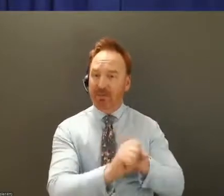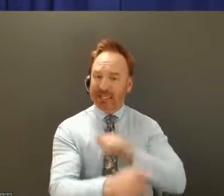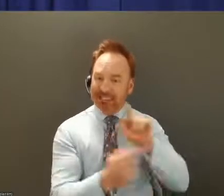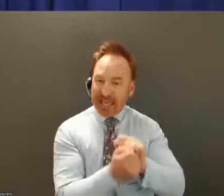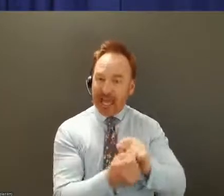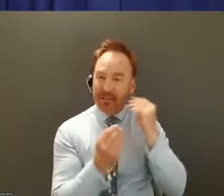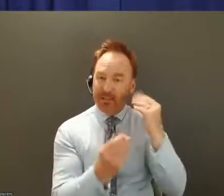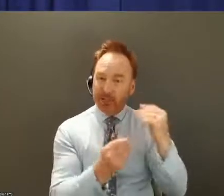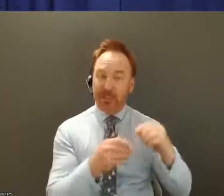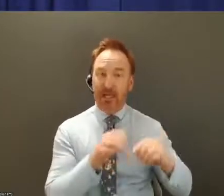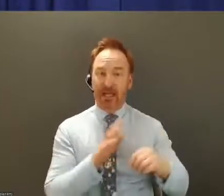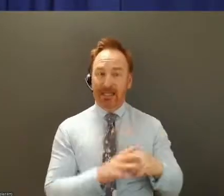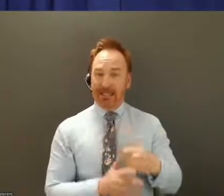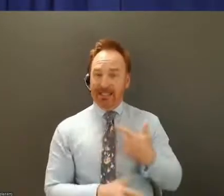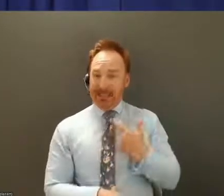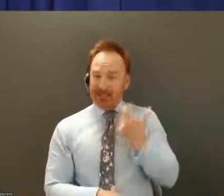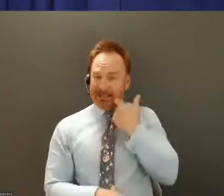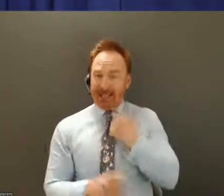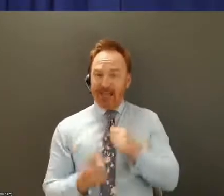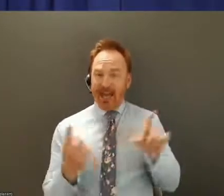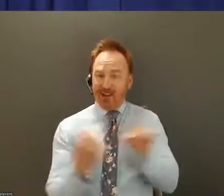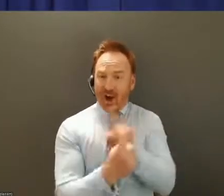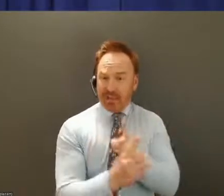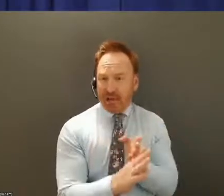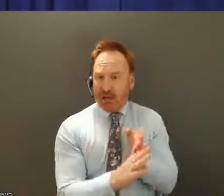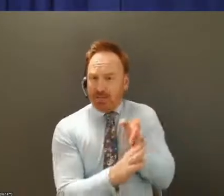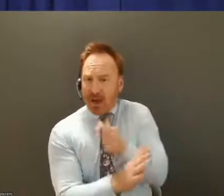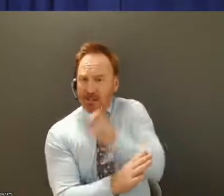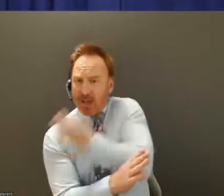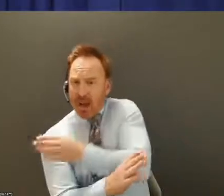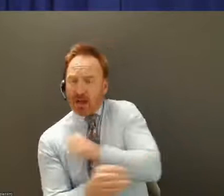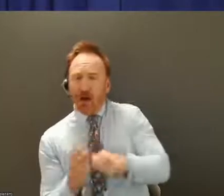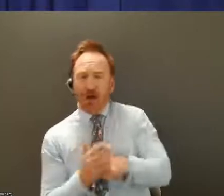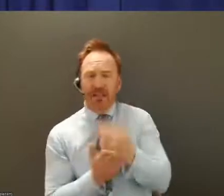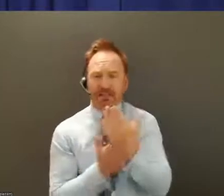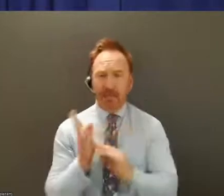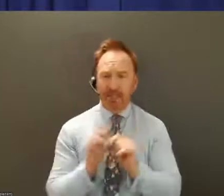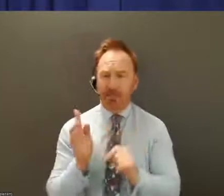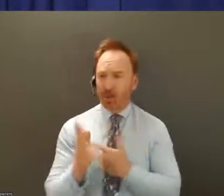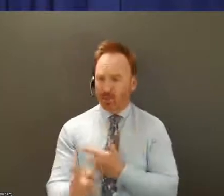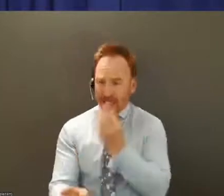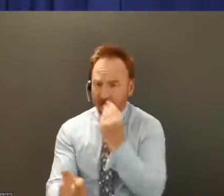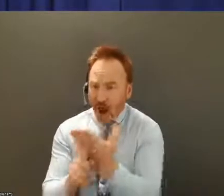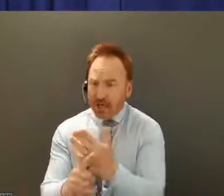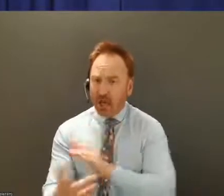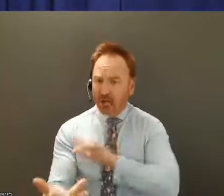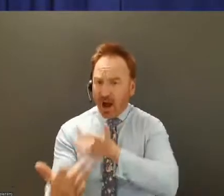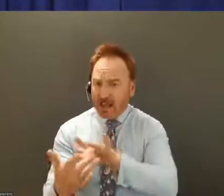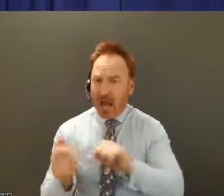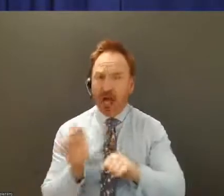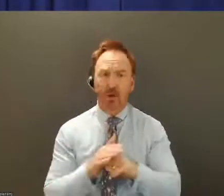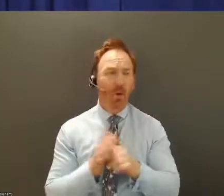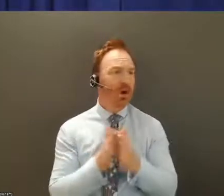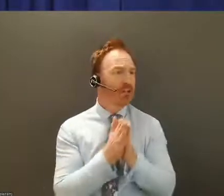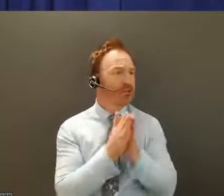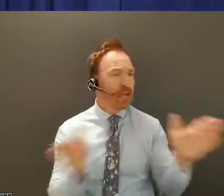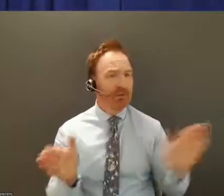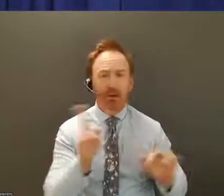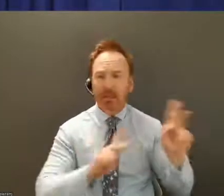When someone tests positive for COVID-19 these public professionals and health professionals work with them to